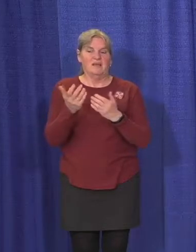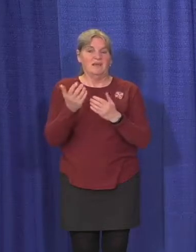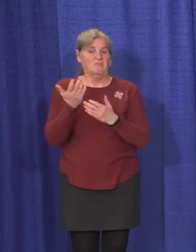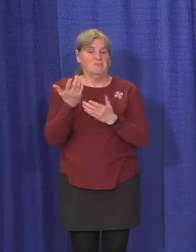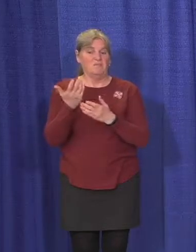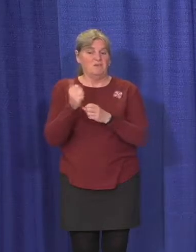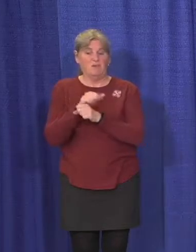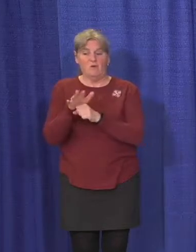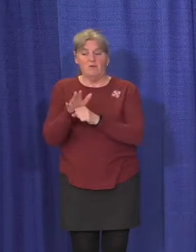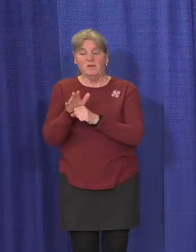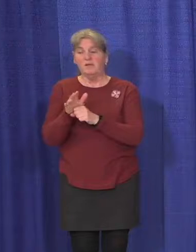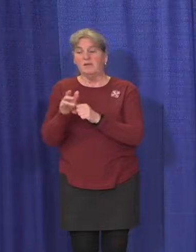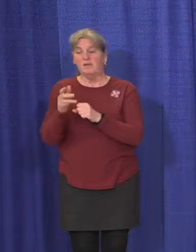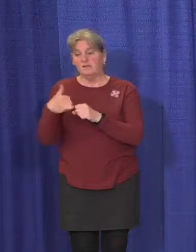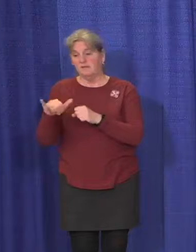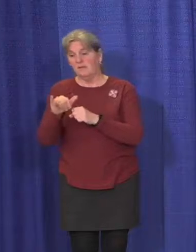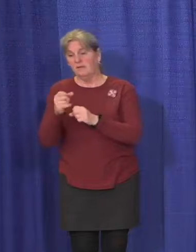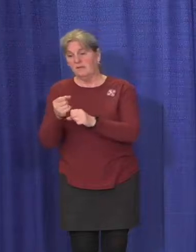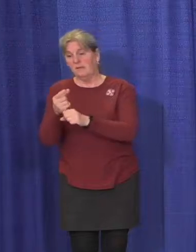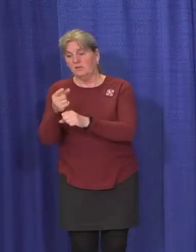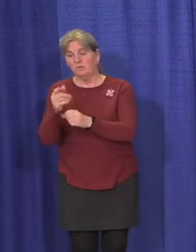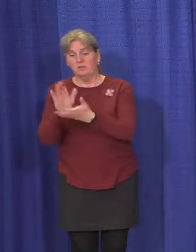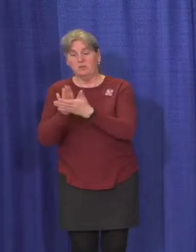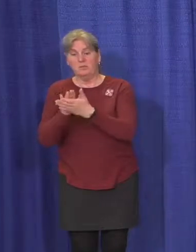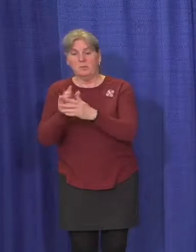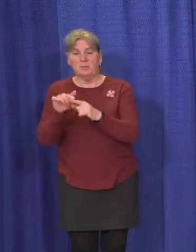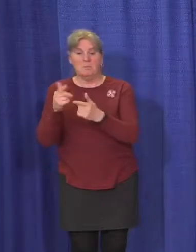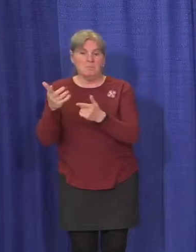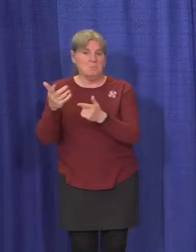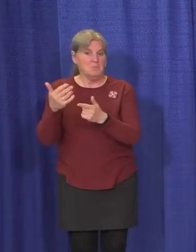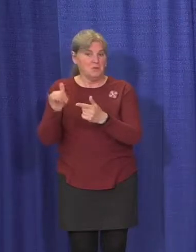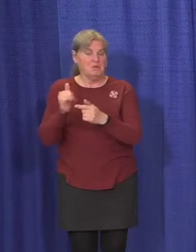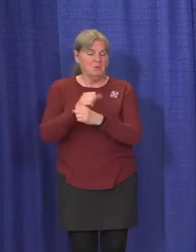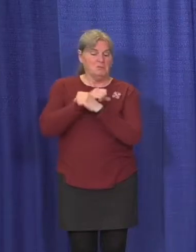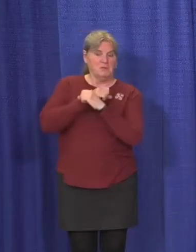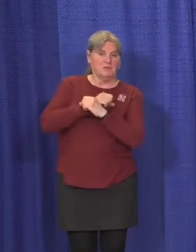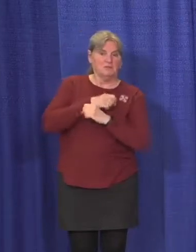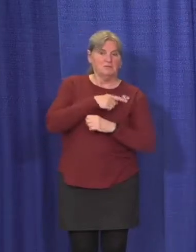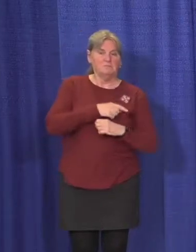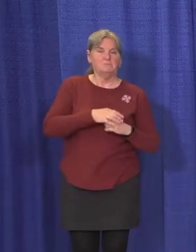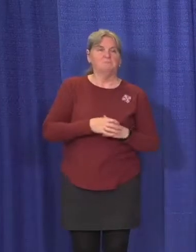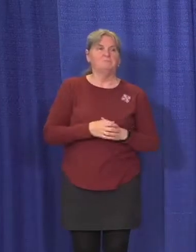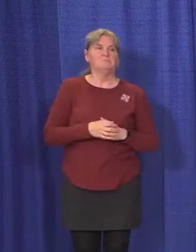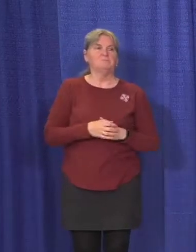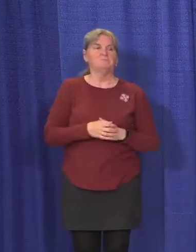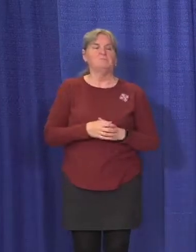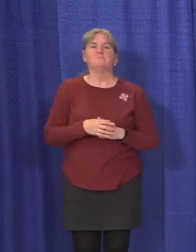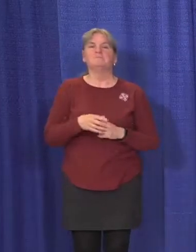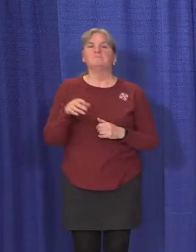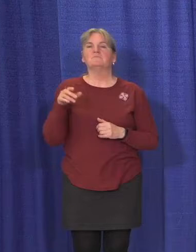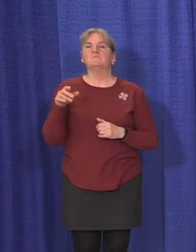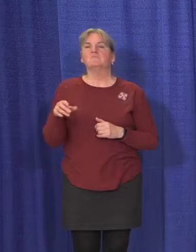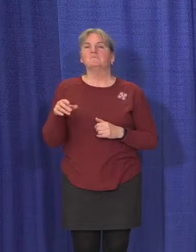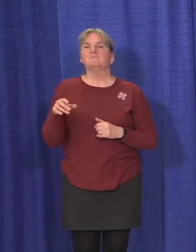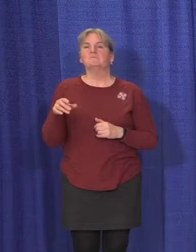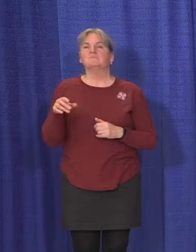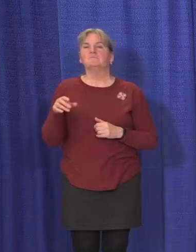the COVID threat continues. Pat: Thank you Haley.